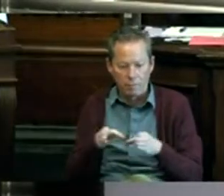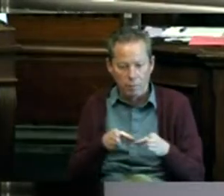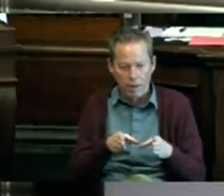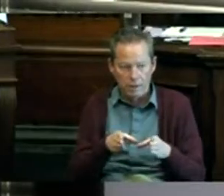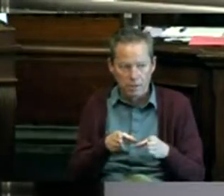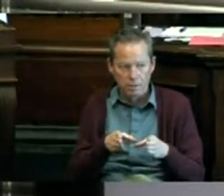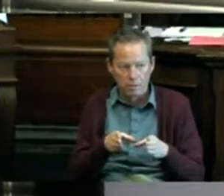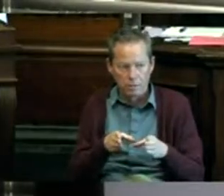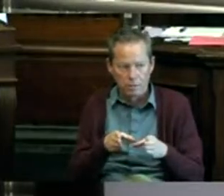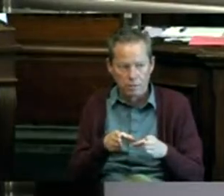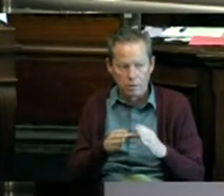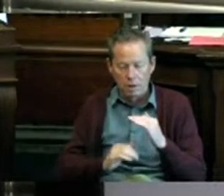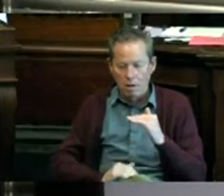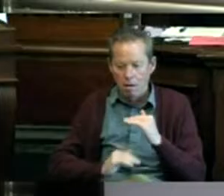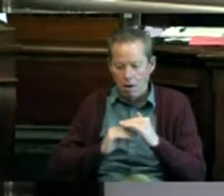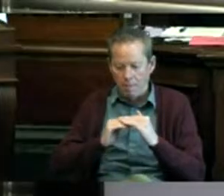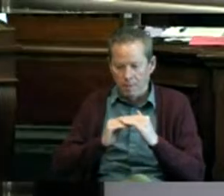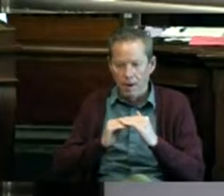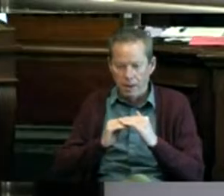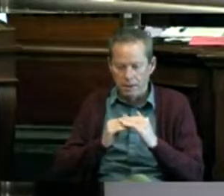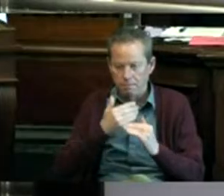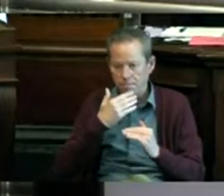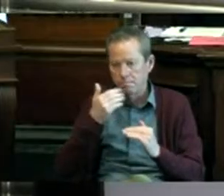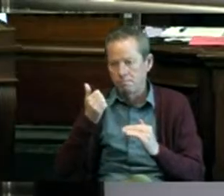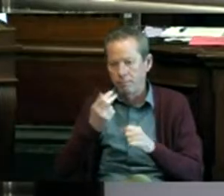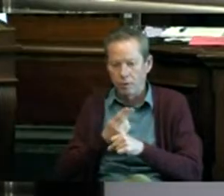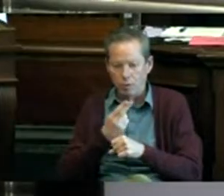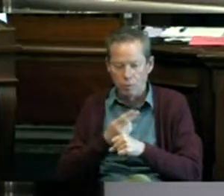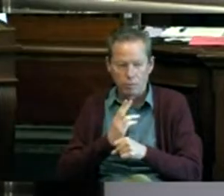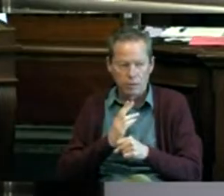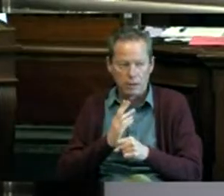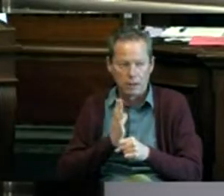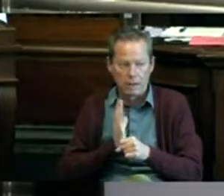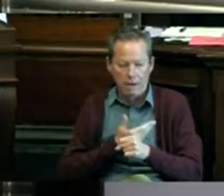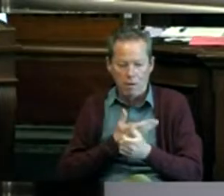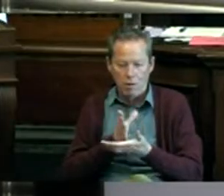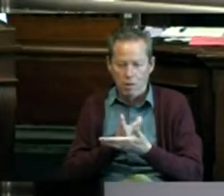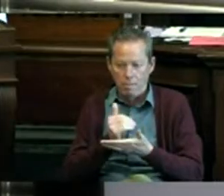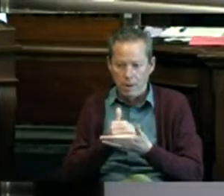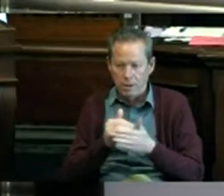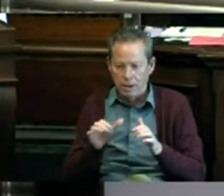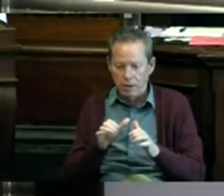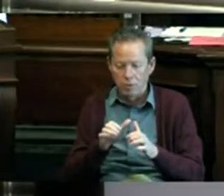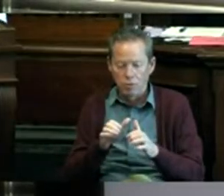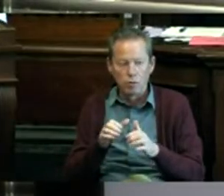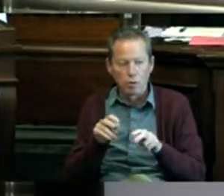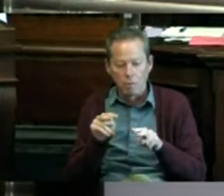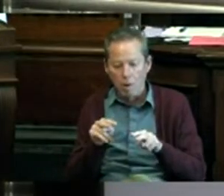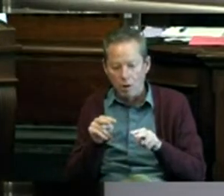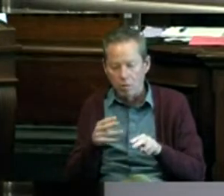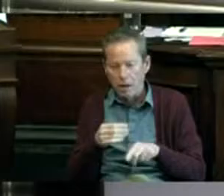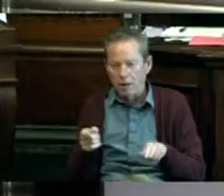budget we have. We're also